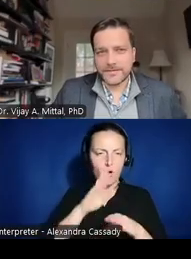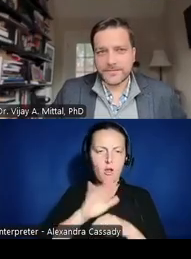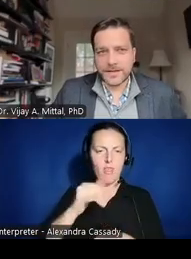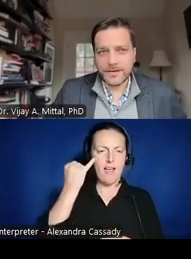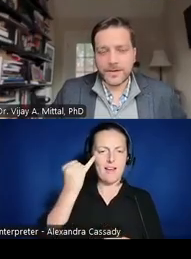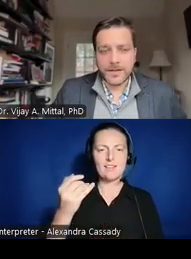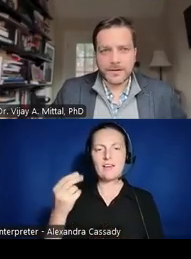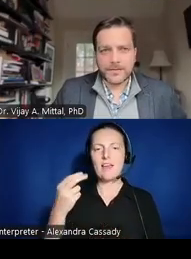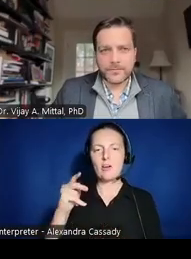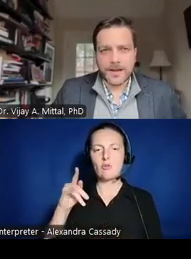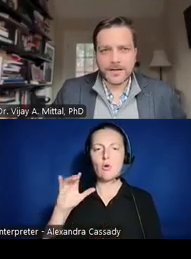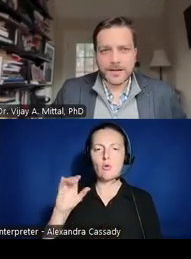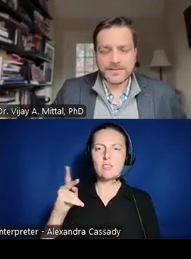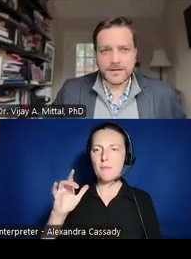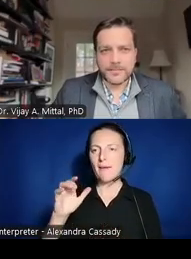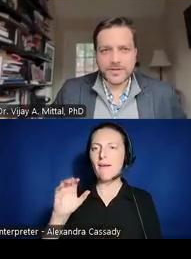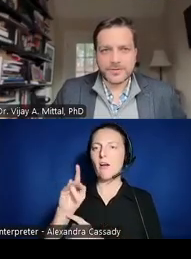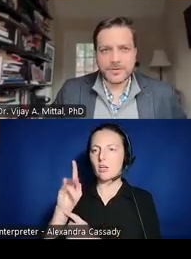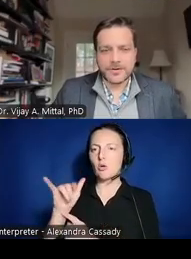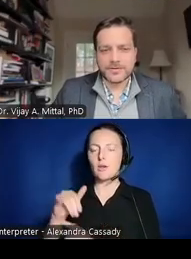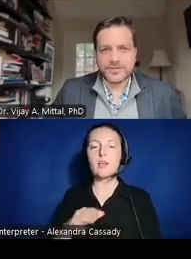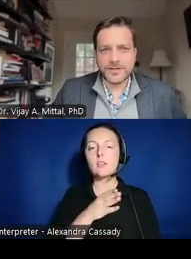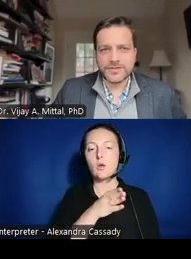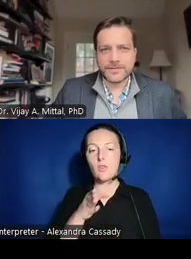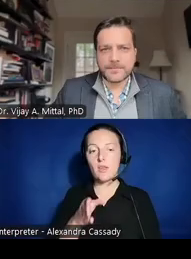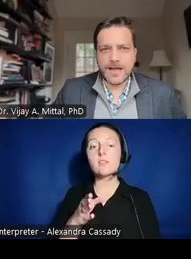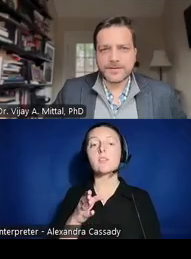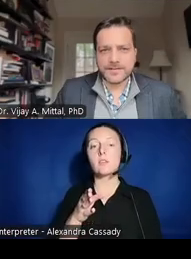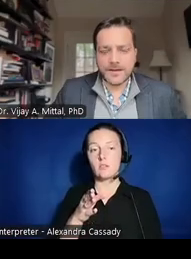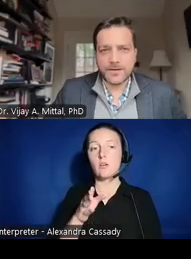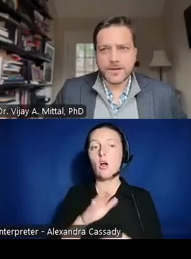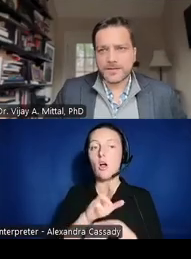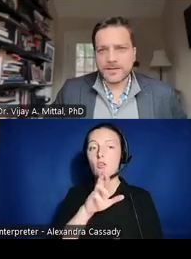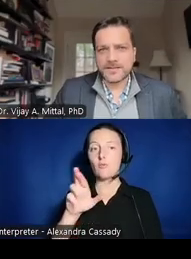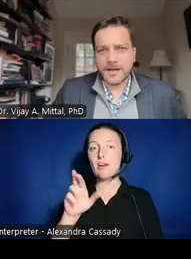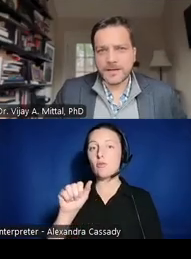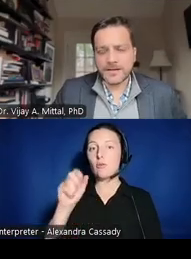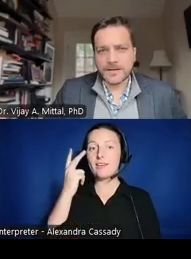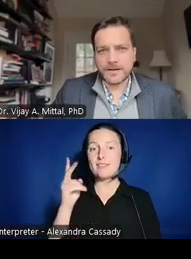in the video. And on the right is a picture, an illustration of a balance scale. This is a highly